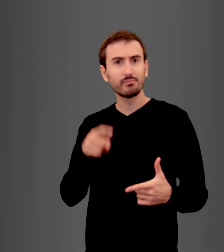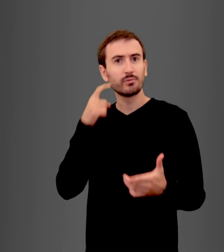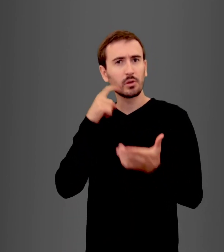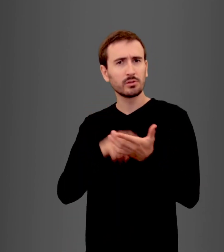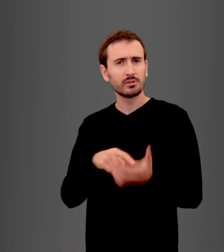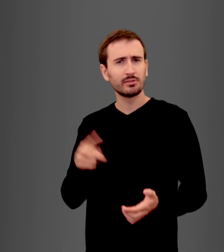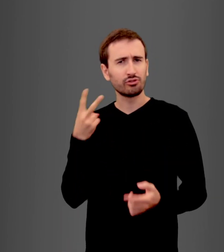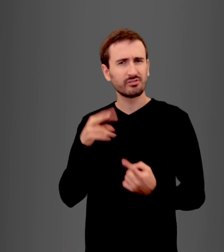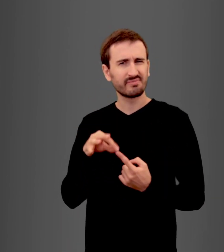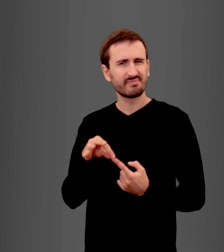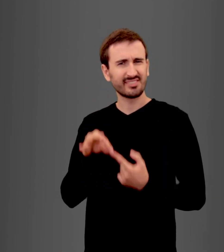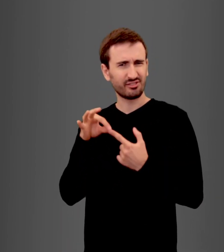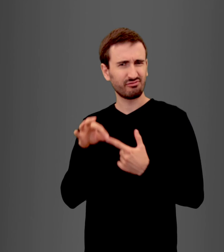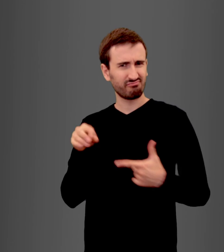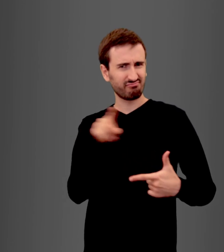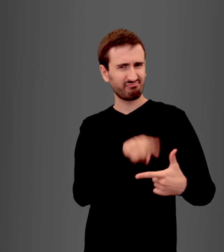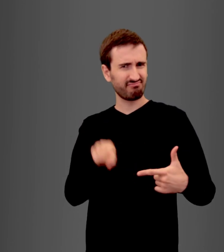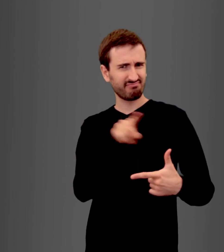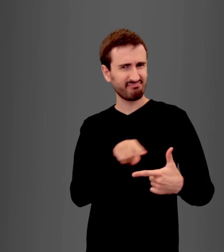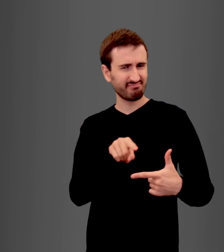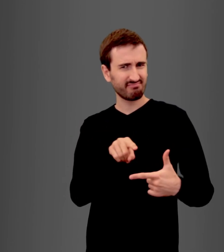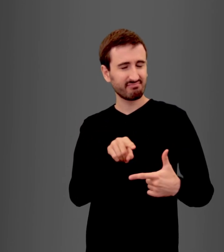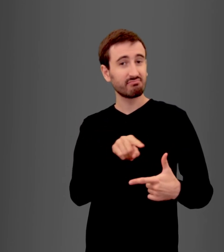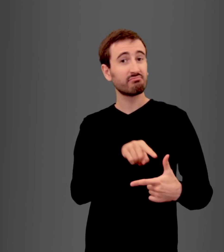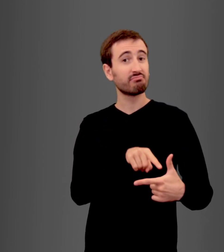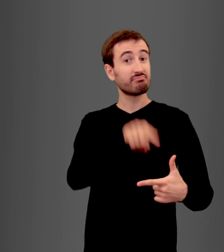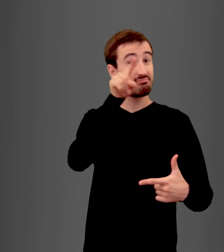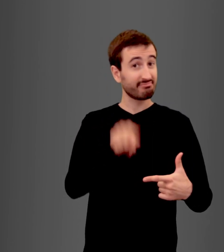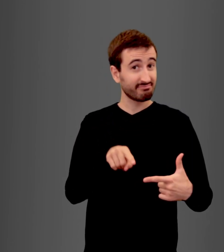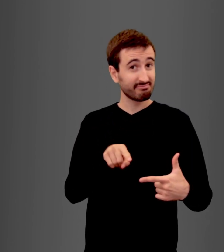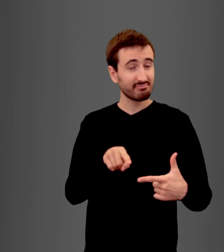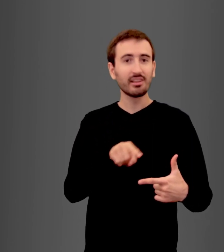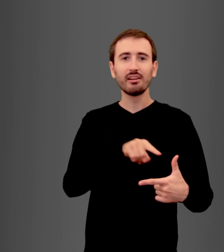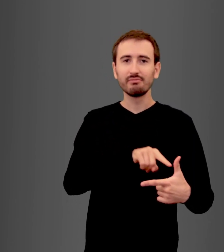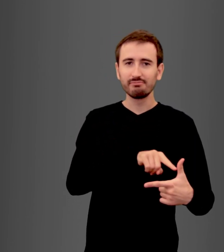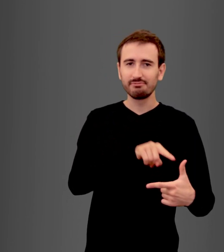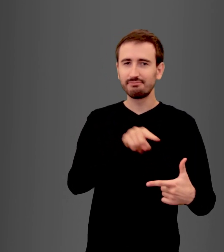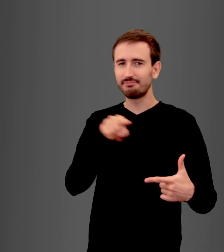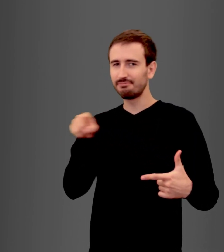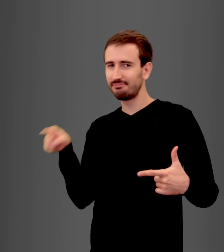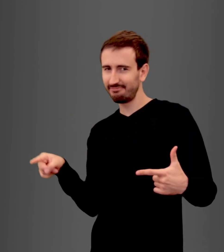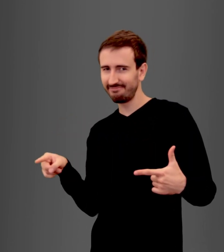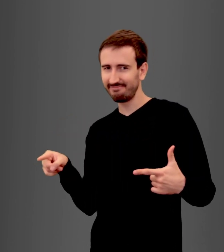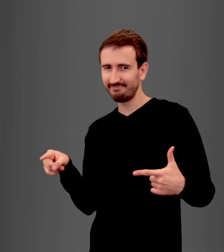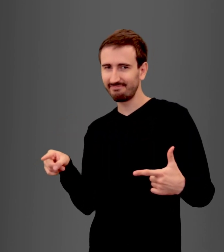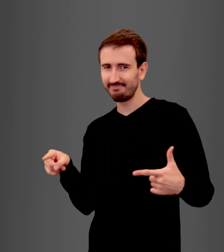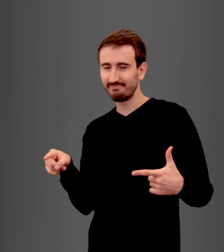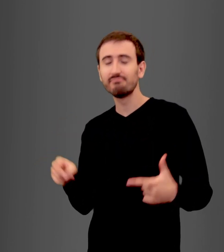two notable features are apparent: a sharp peak and a broad curve.